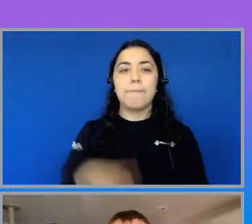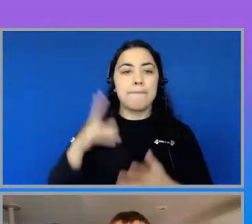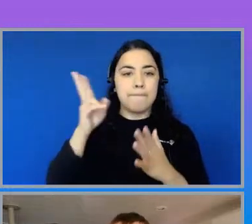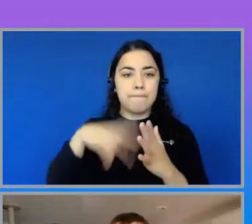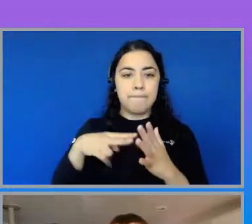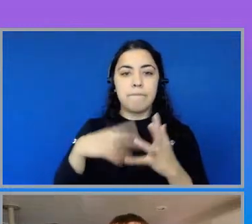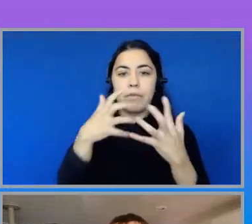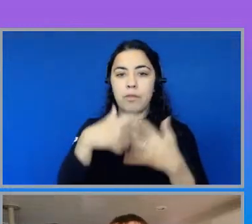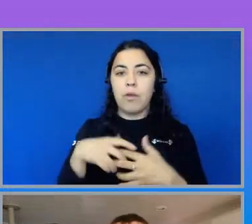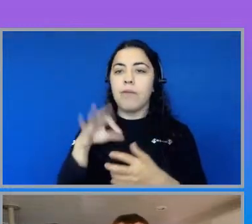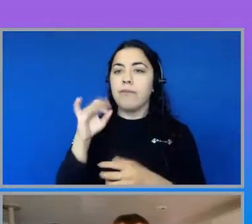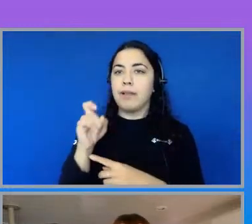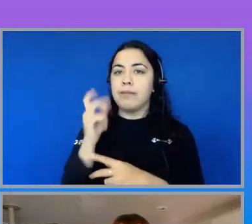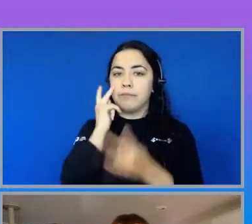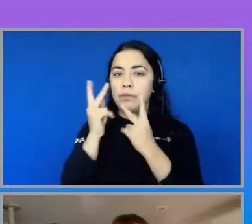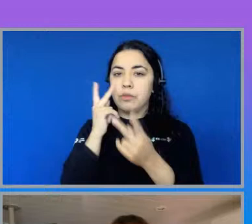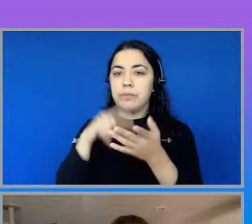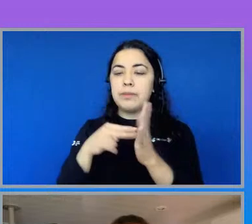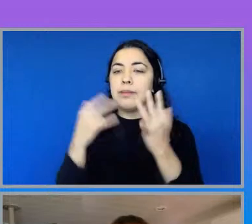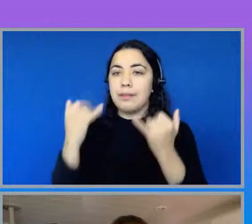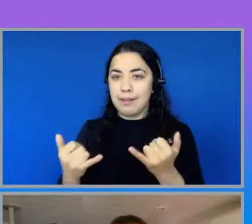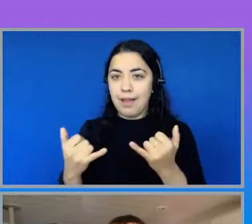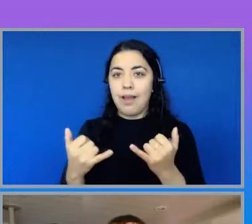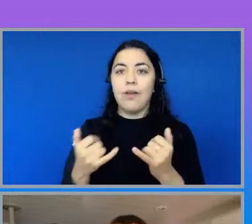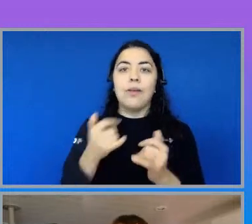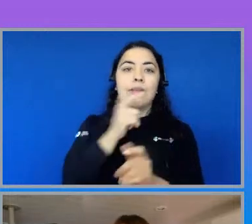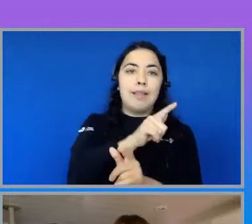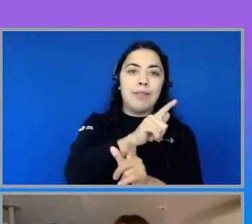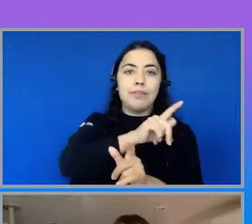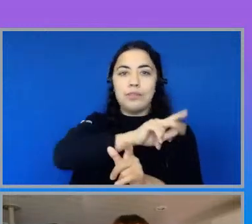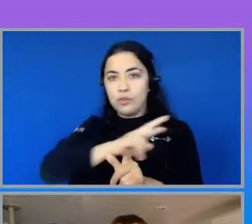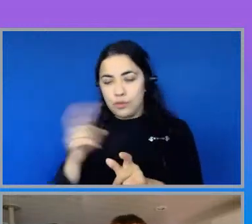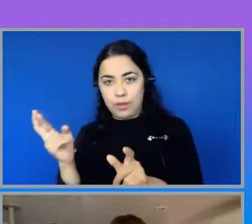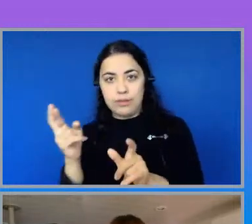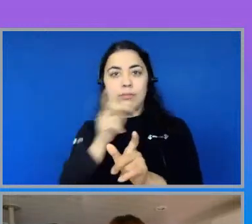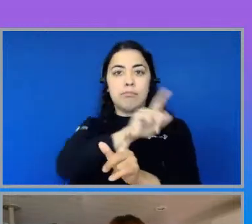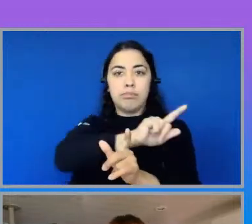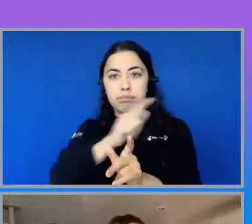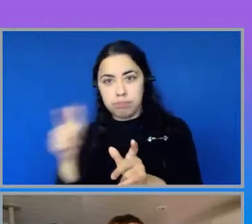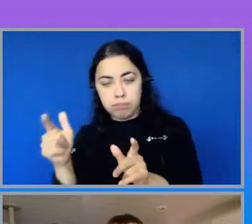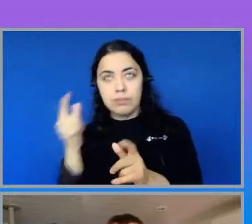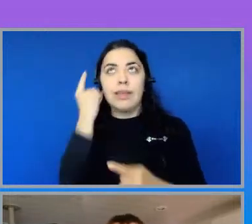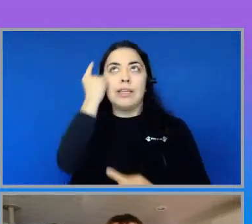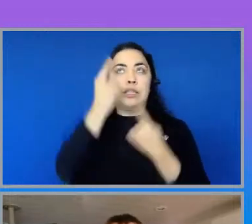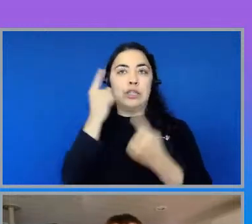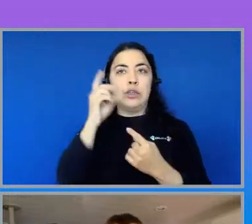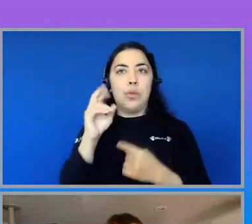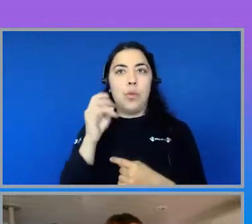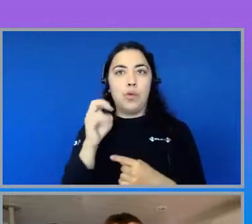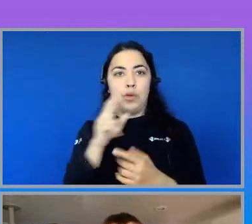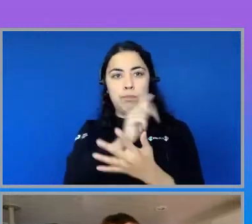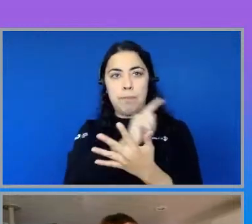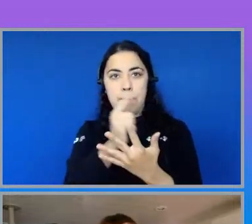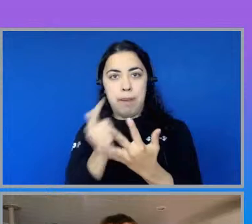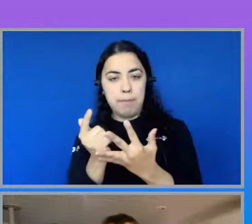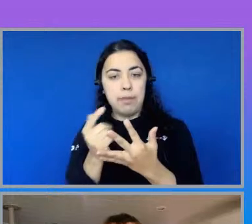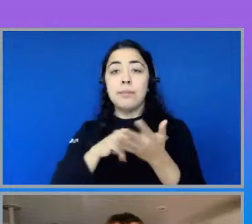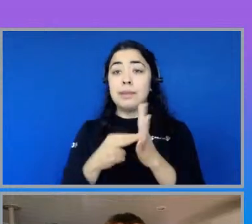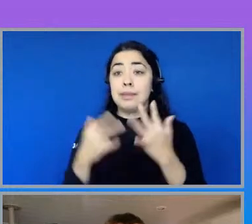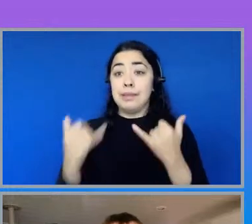flex, visual. We now have that reading order of left to right taking order into account. So